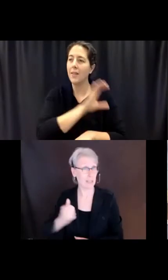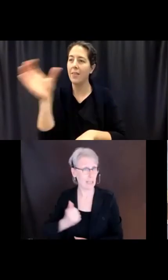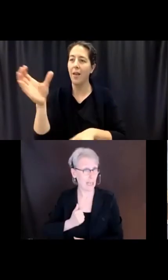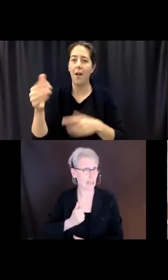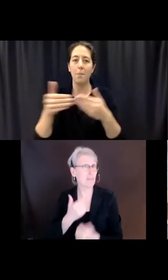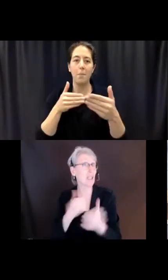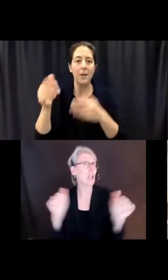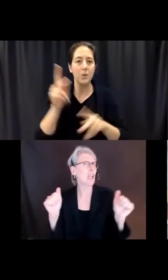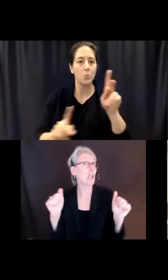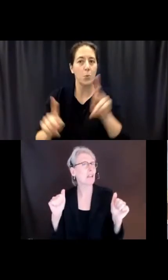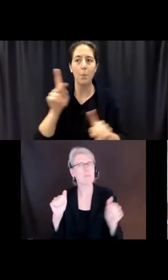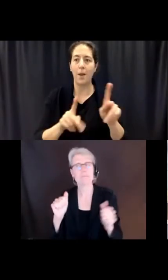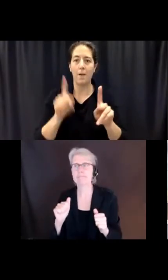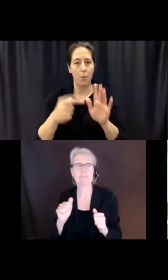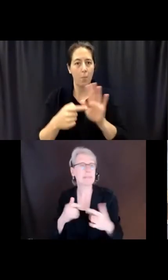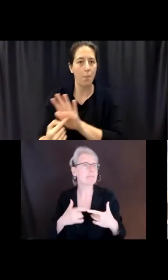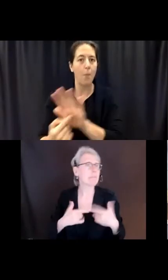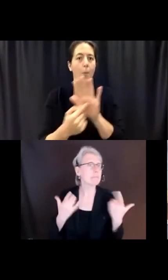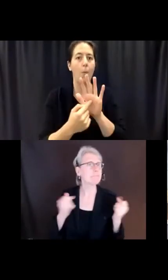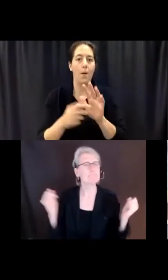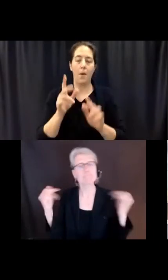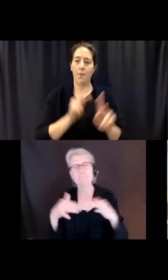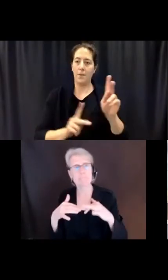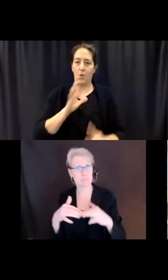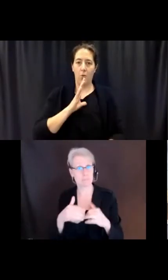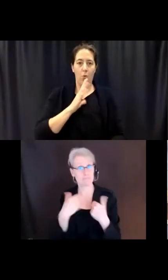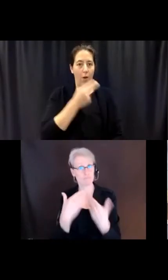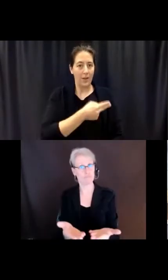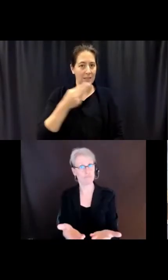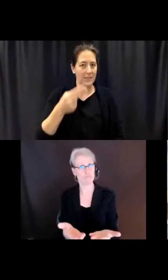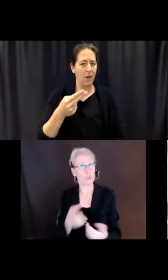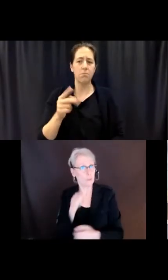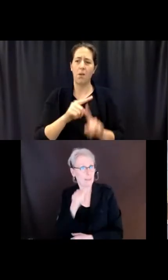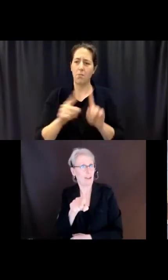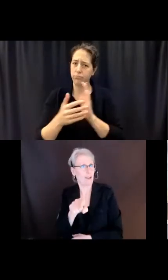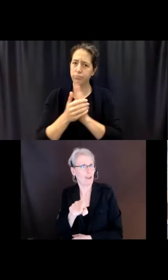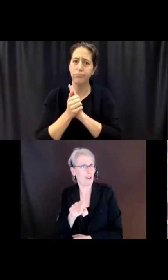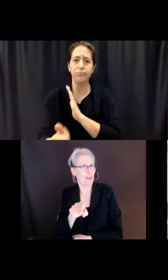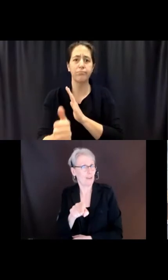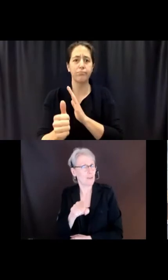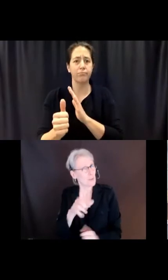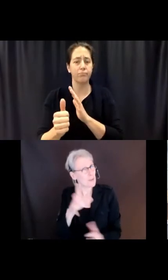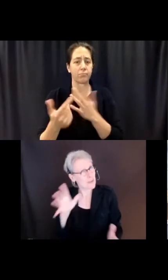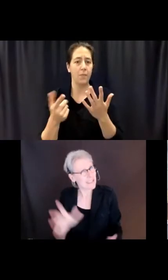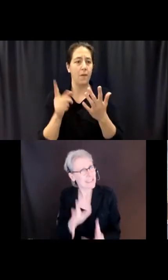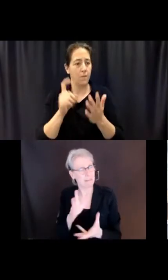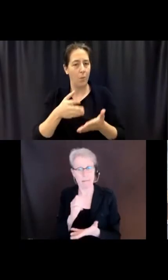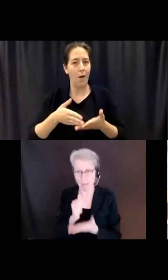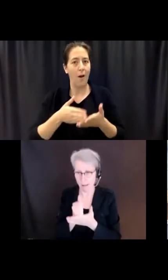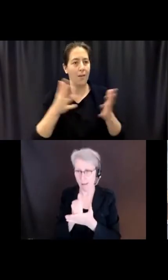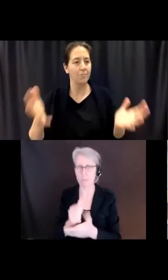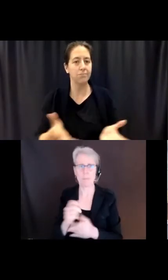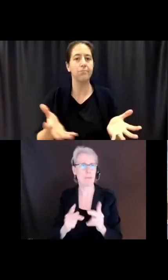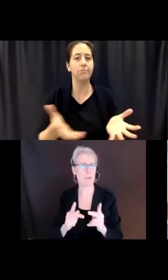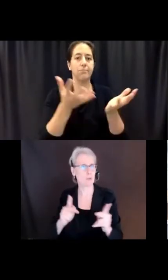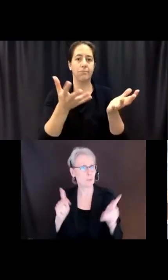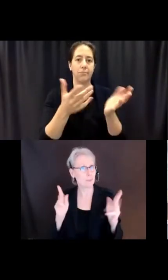FIGHTING FOR IS TO HELP PEOPLE GET OUT THERE. AND WHEN YOU DON'T HAVE ANY MONEY, I CAN TELL